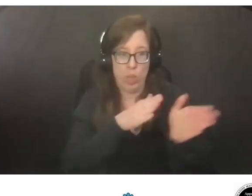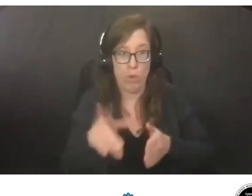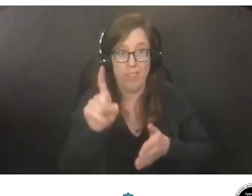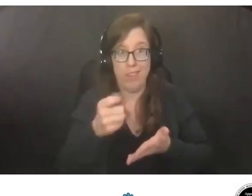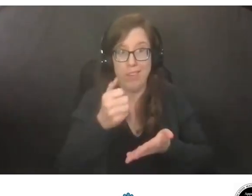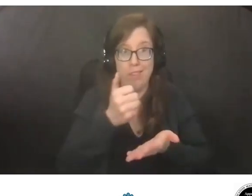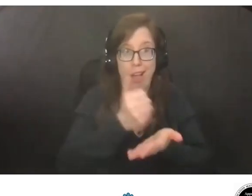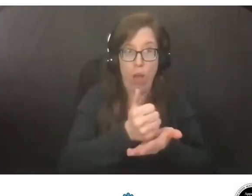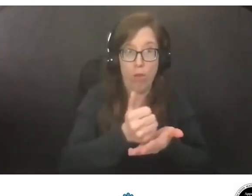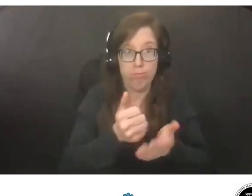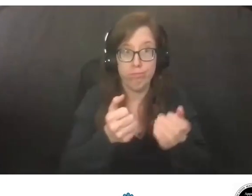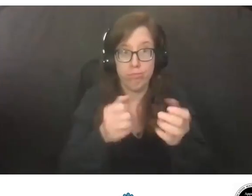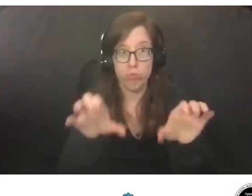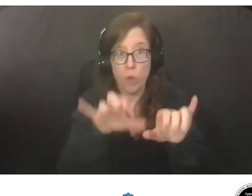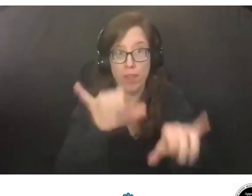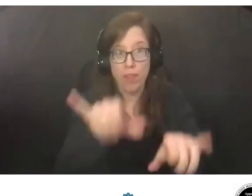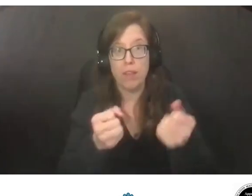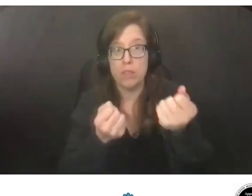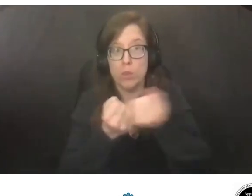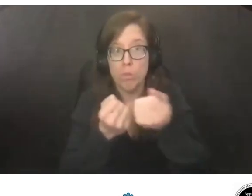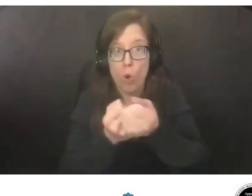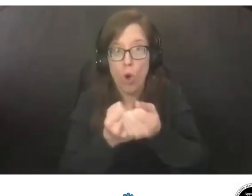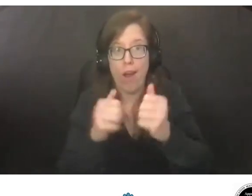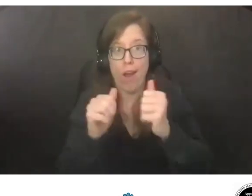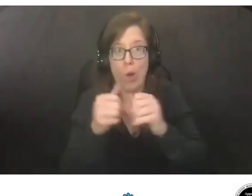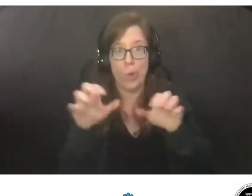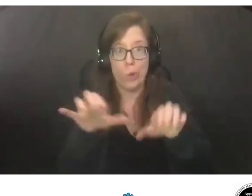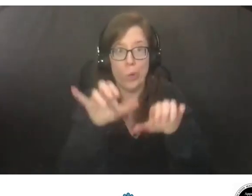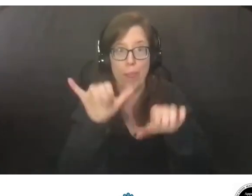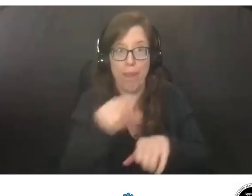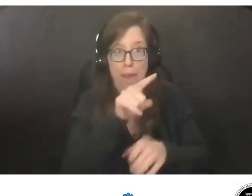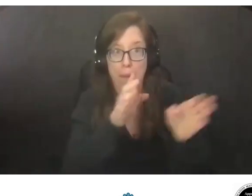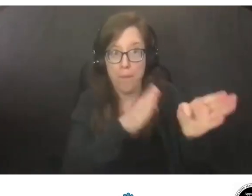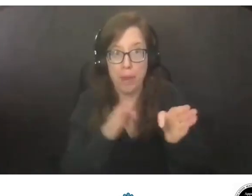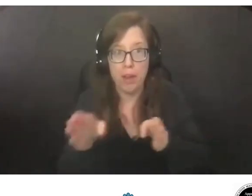they need training in that? Someone to guide them through that process? And where are those